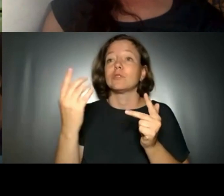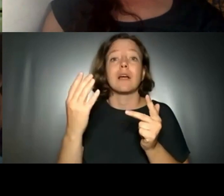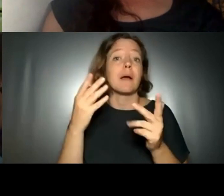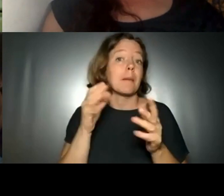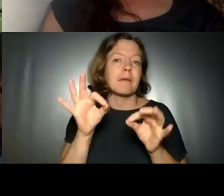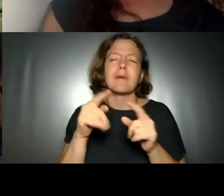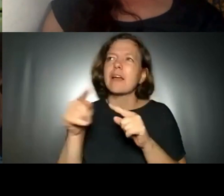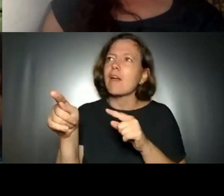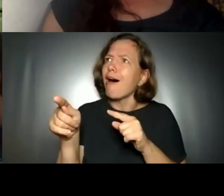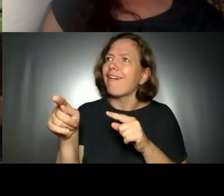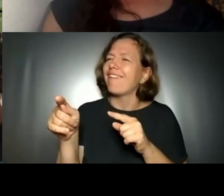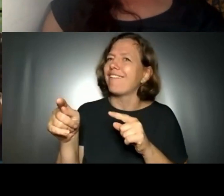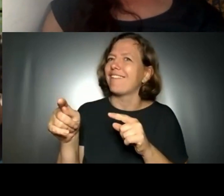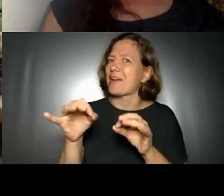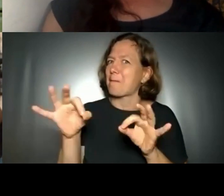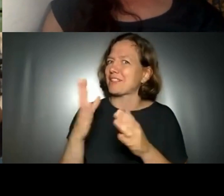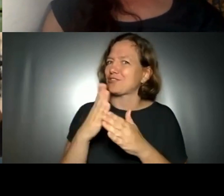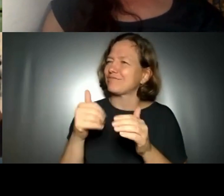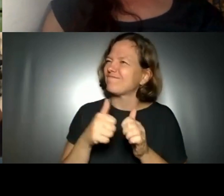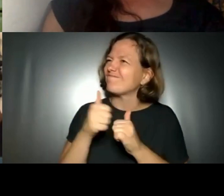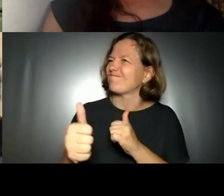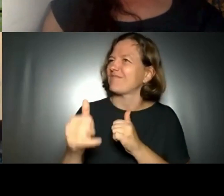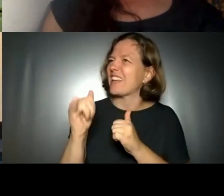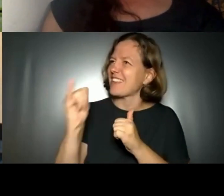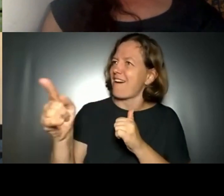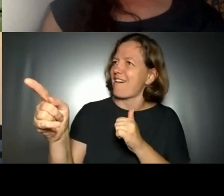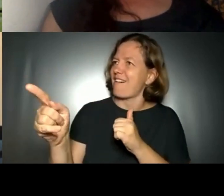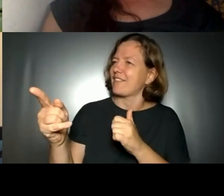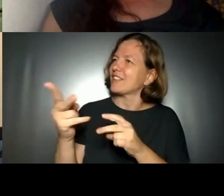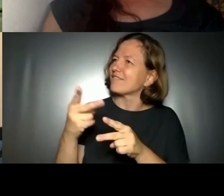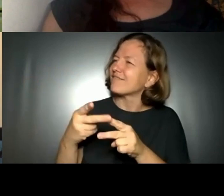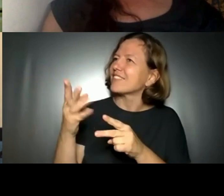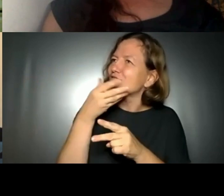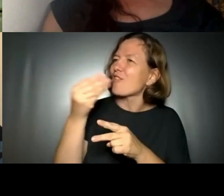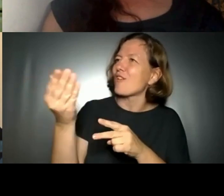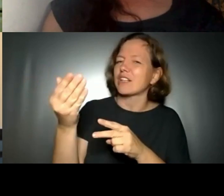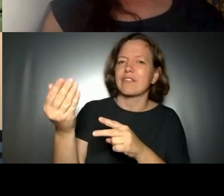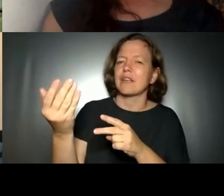through working with me, through working with us, that this is also the work that I'm doing.